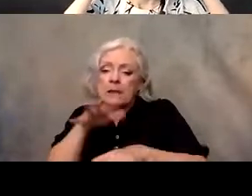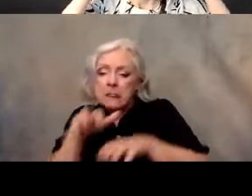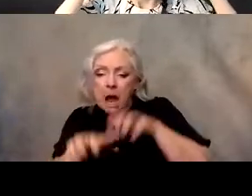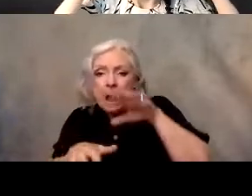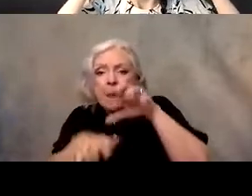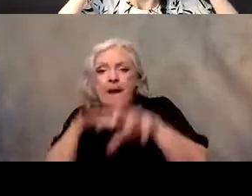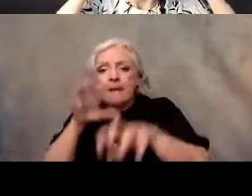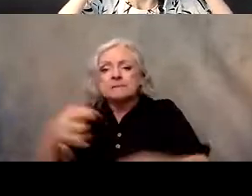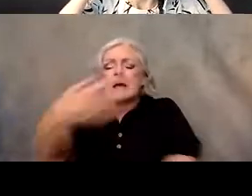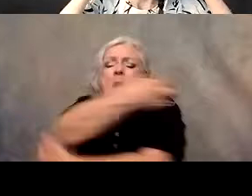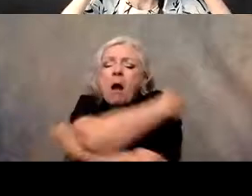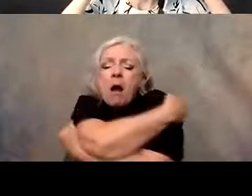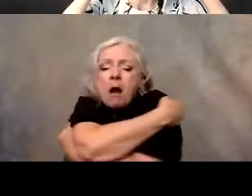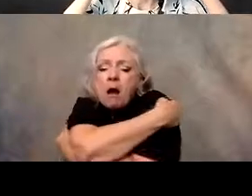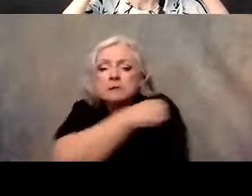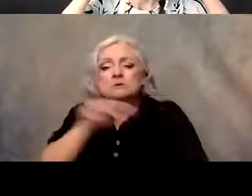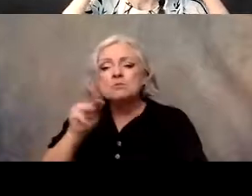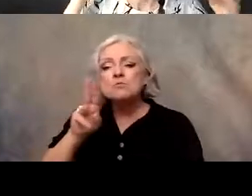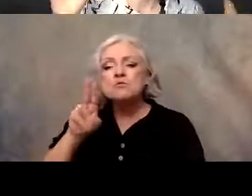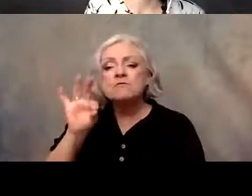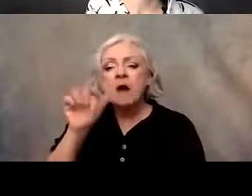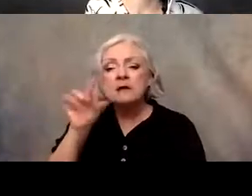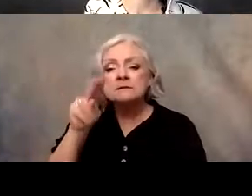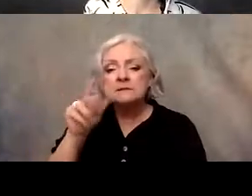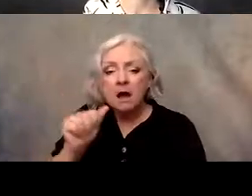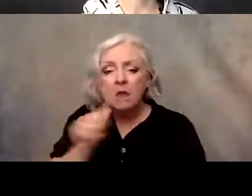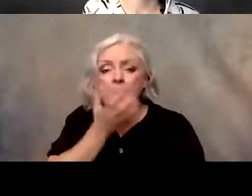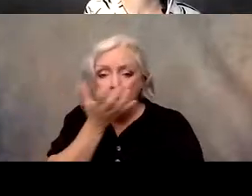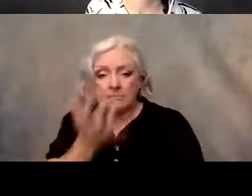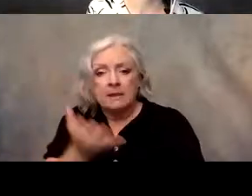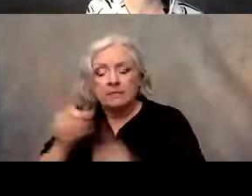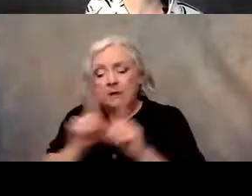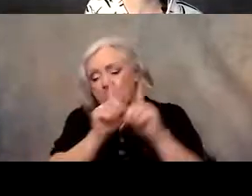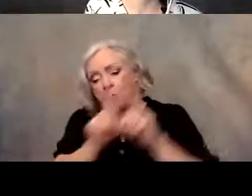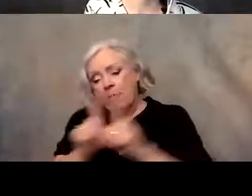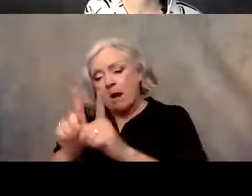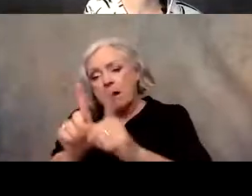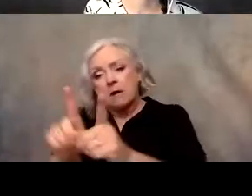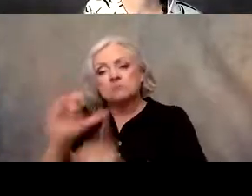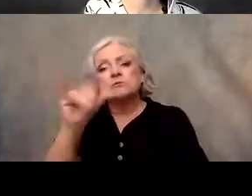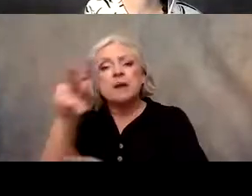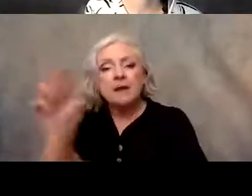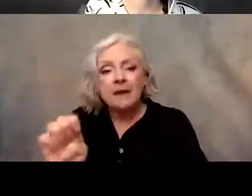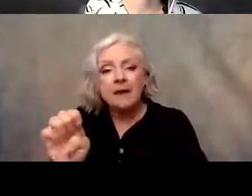They walk back to a cave where Mufasa's wife Sarabi, cuddles a tiny lion cub in her paws.